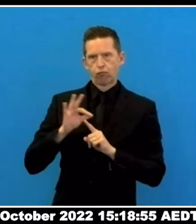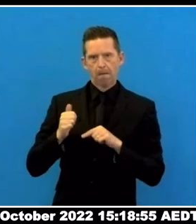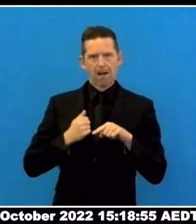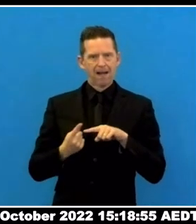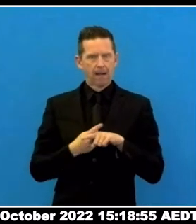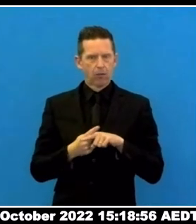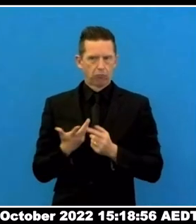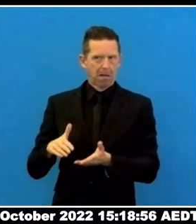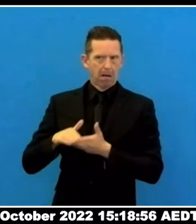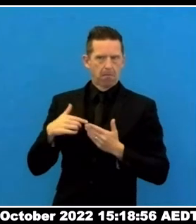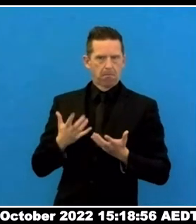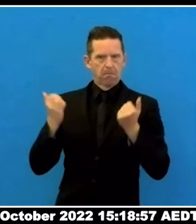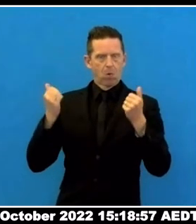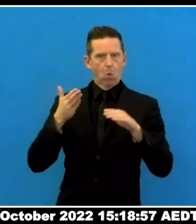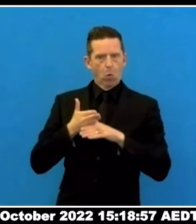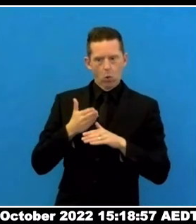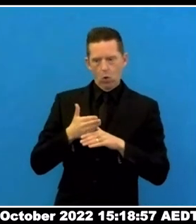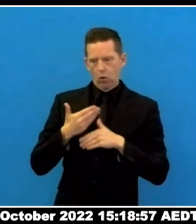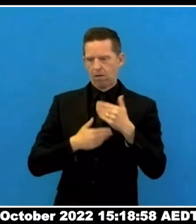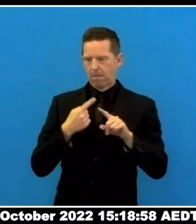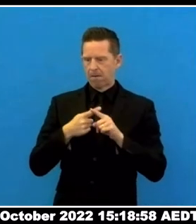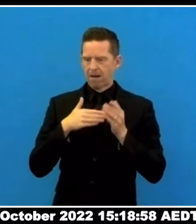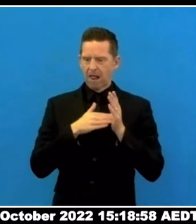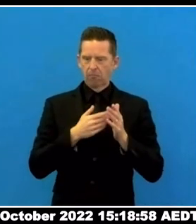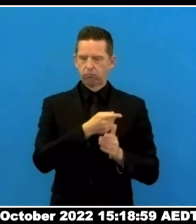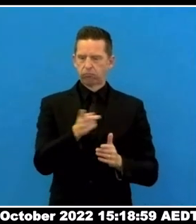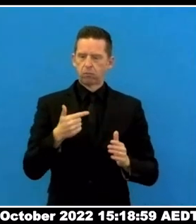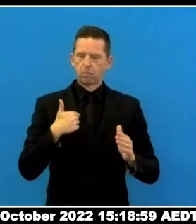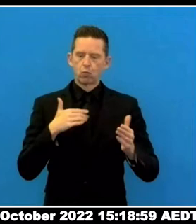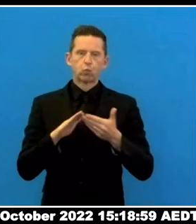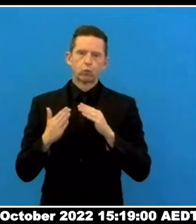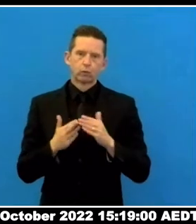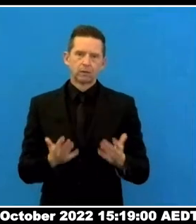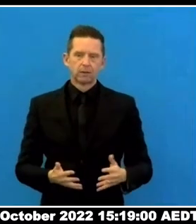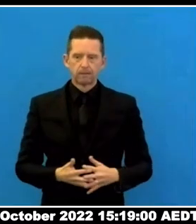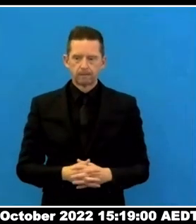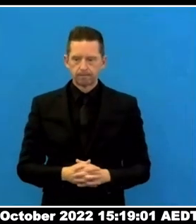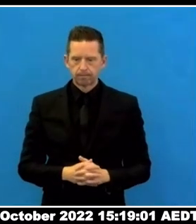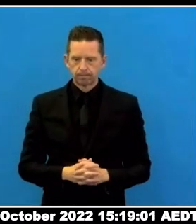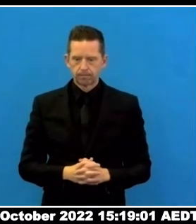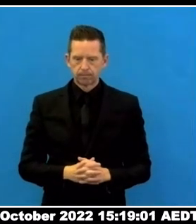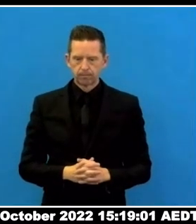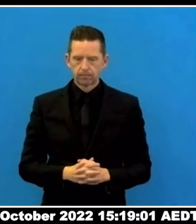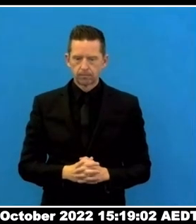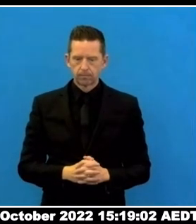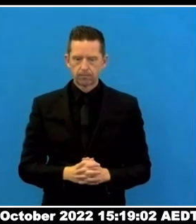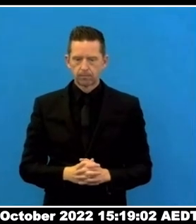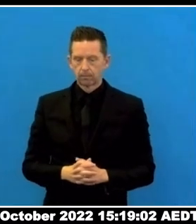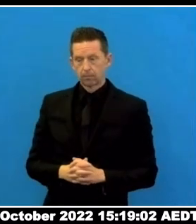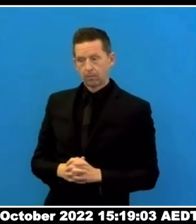and to help as well for my community. And the scenarios that you have described just now,